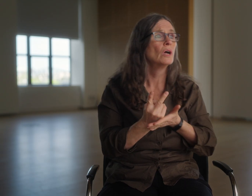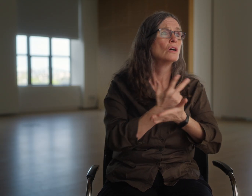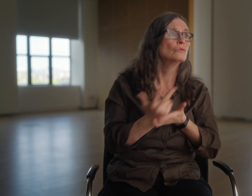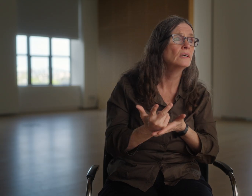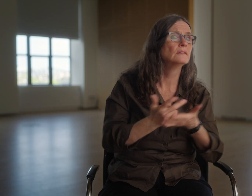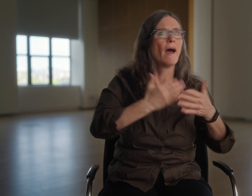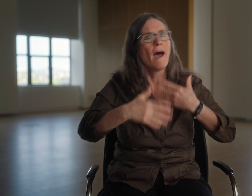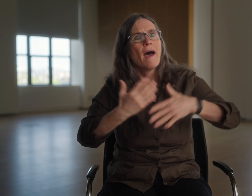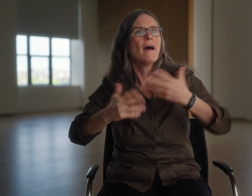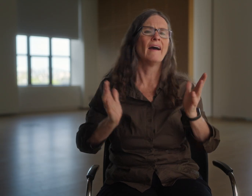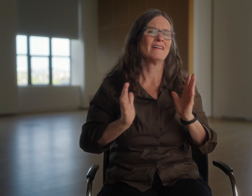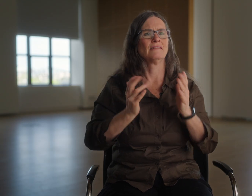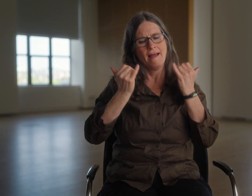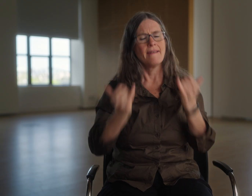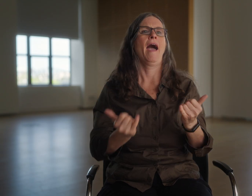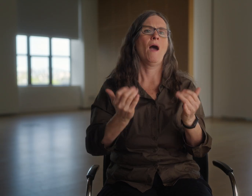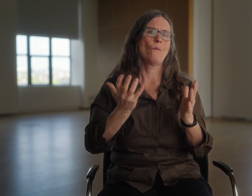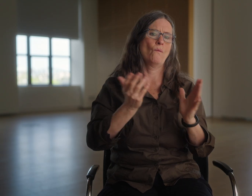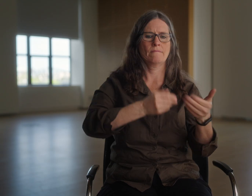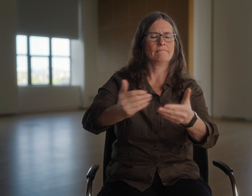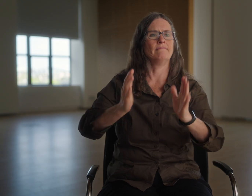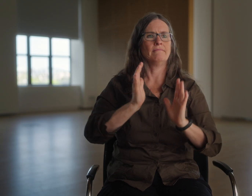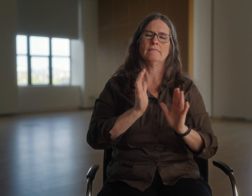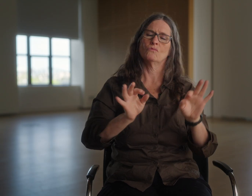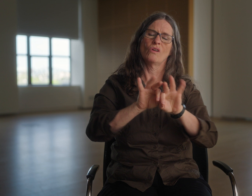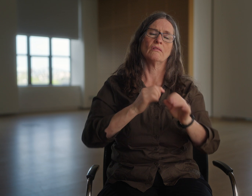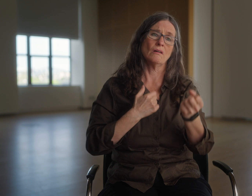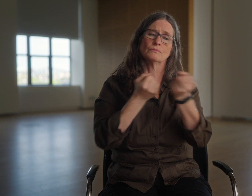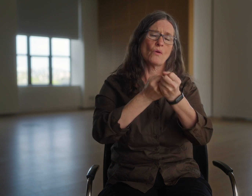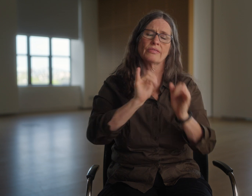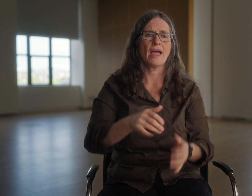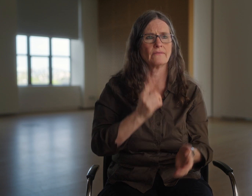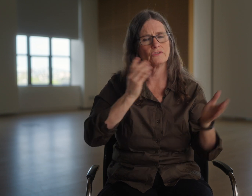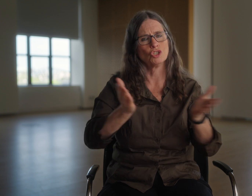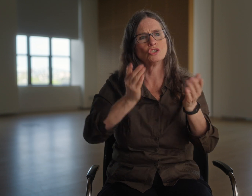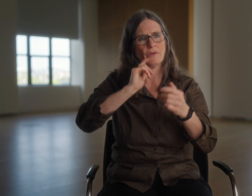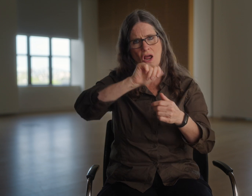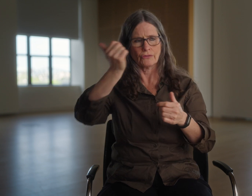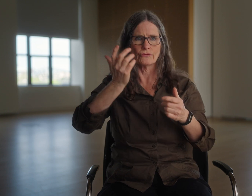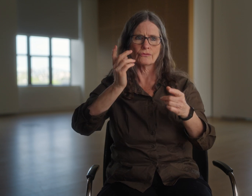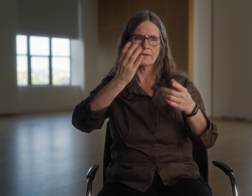in-person interpreting services. It's instant. It's ready. I would strongly encourage companies to